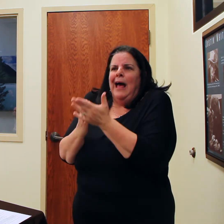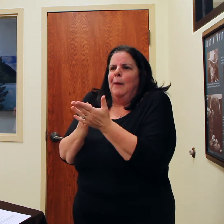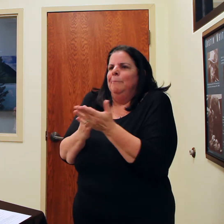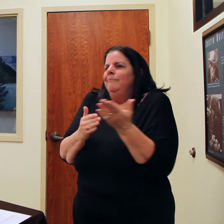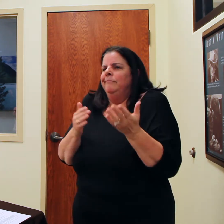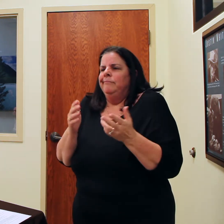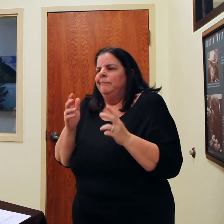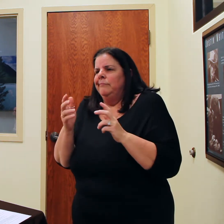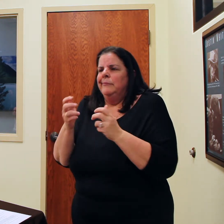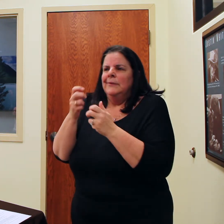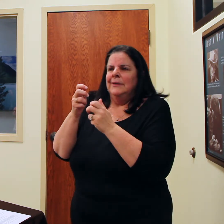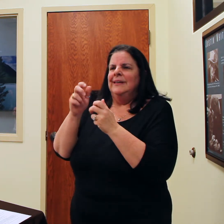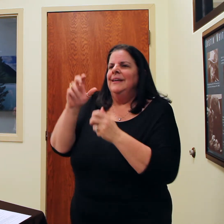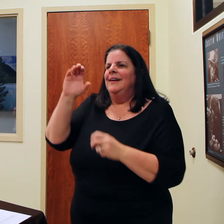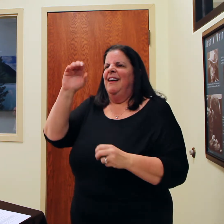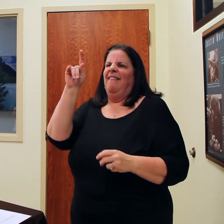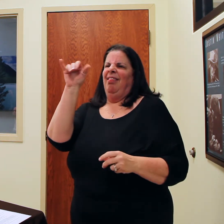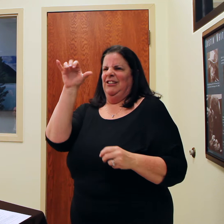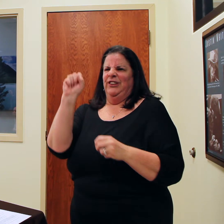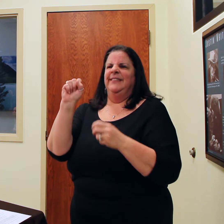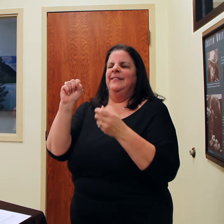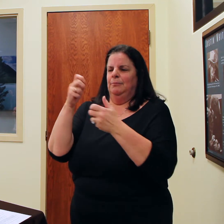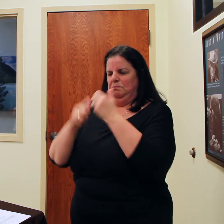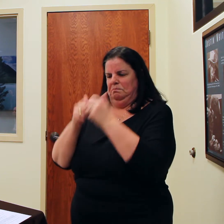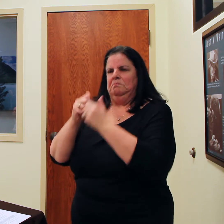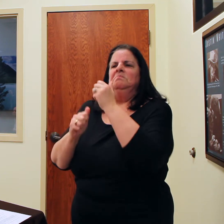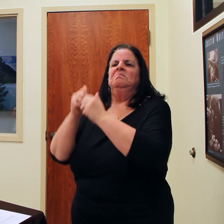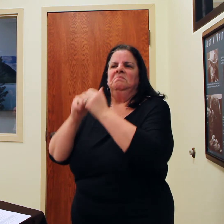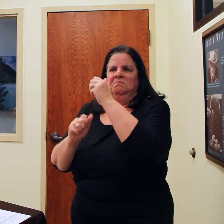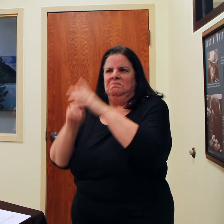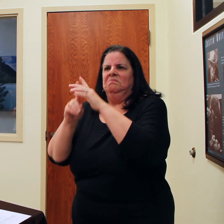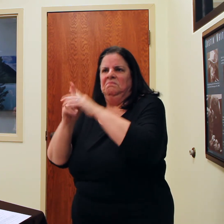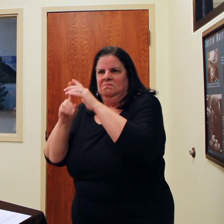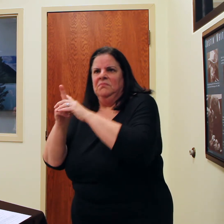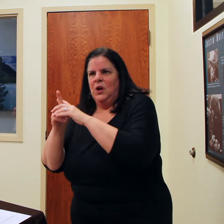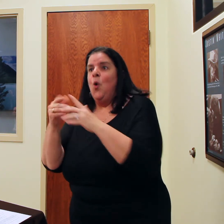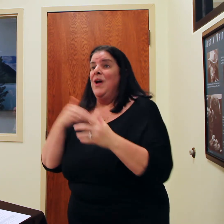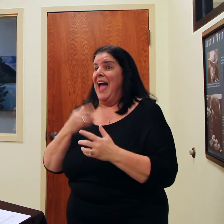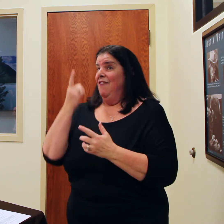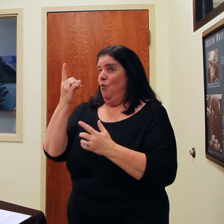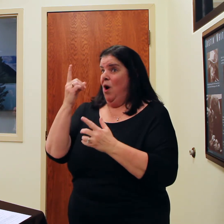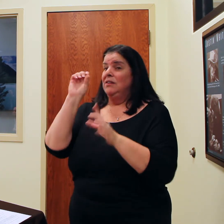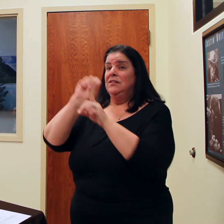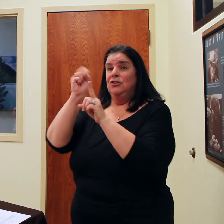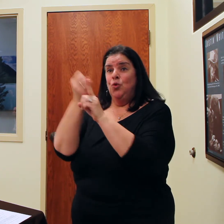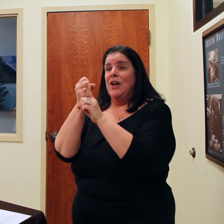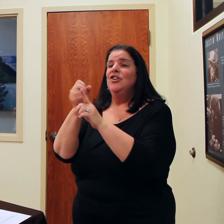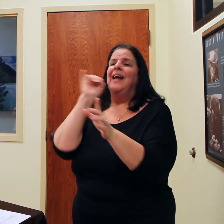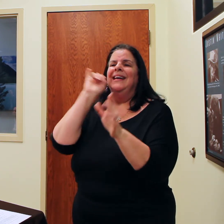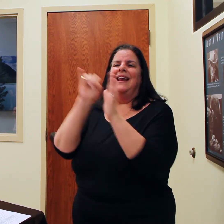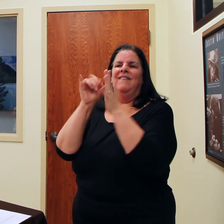that we are working through right now. We do have one particular instance identified with some iPhones that are out there.